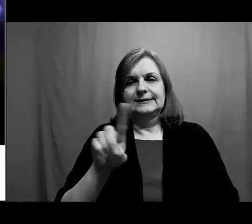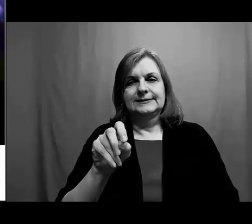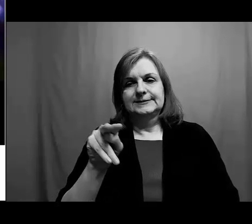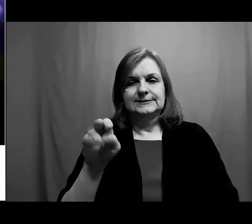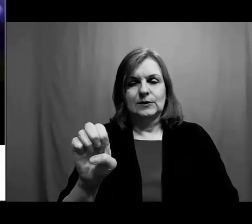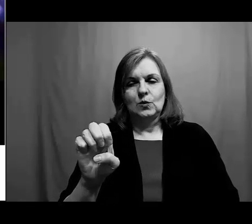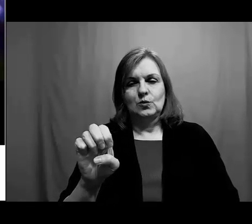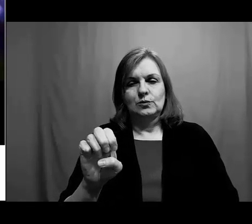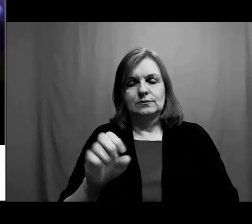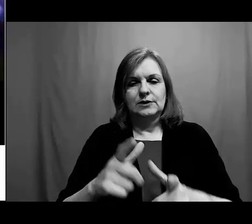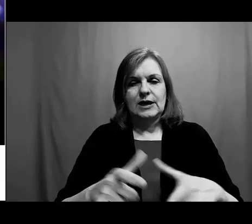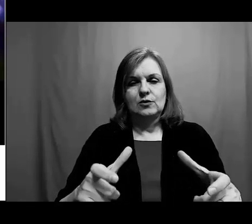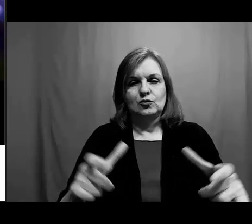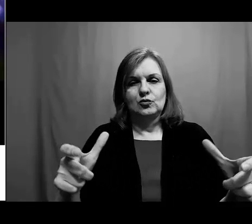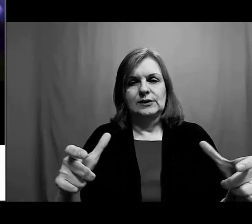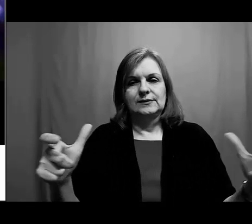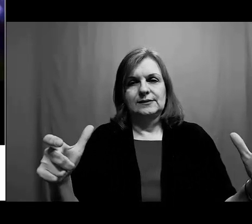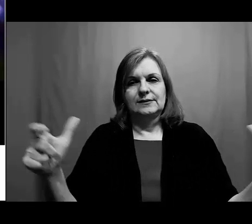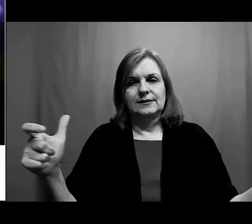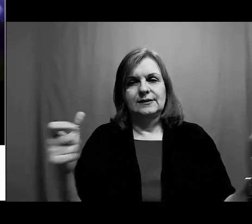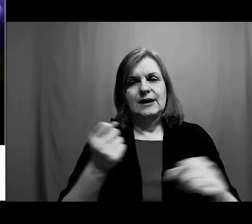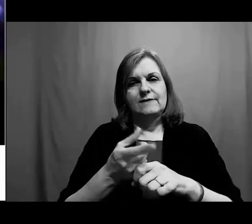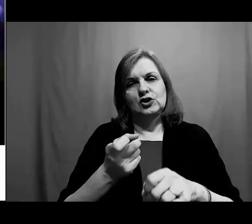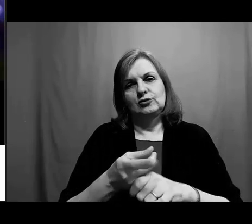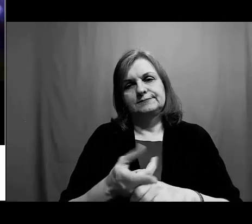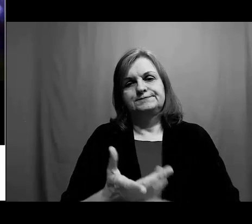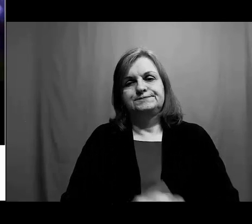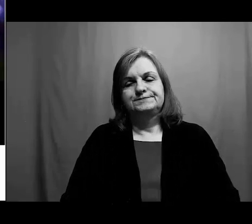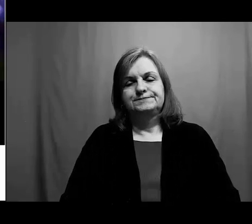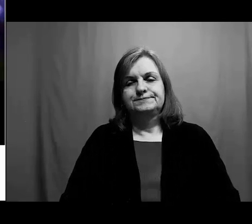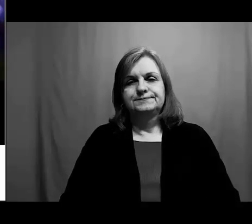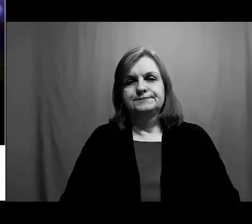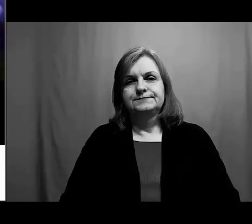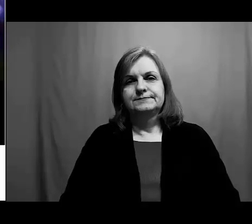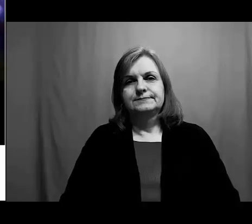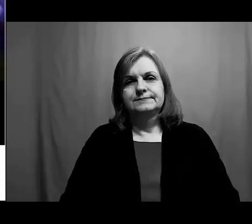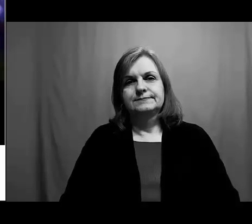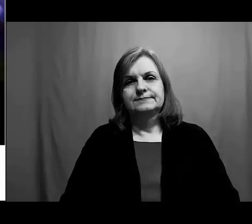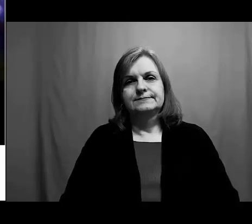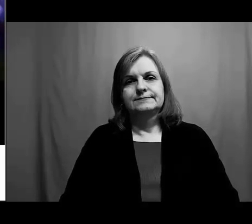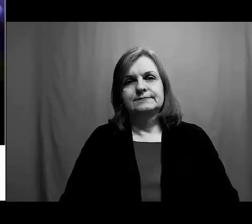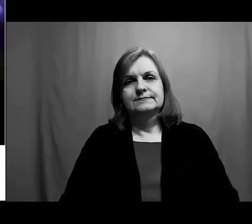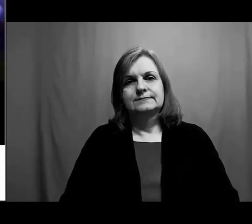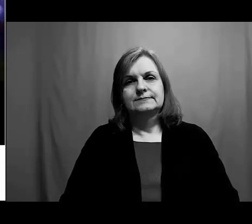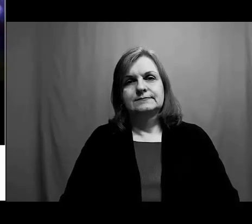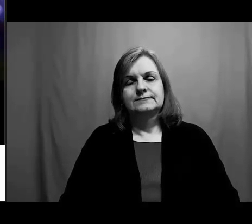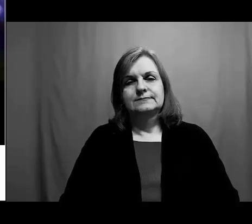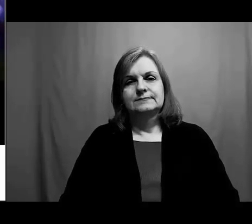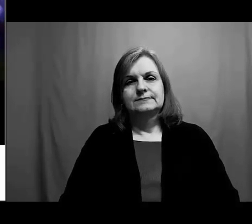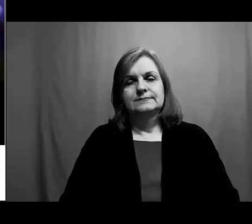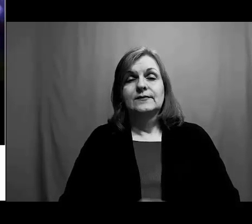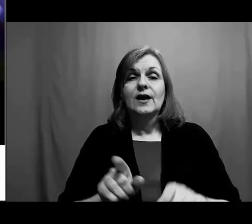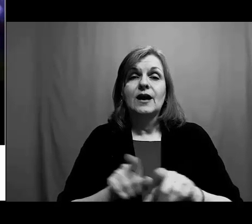increase more and more every year at the mouth of the Mississippi